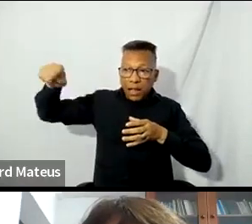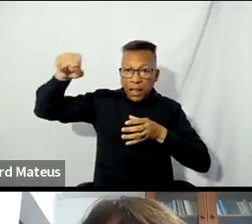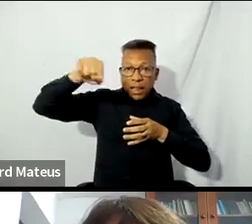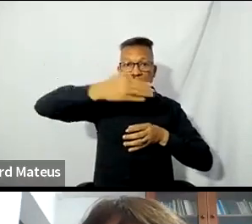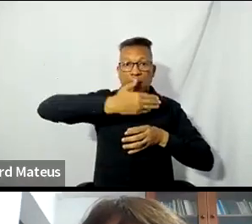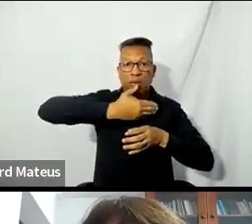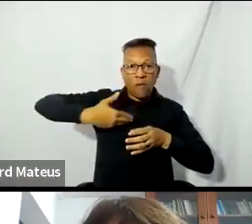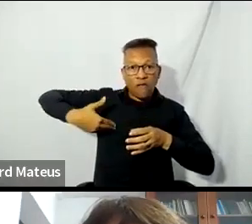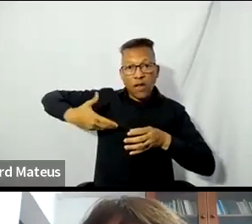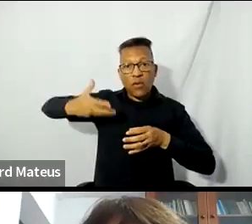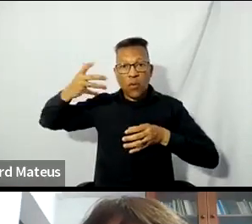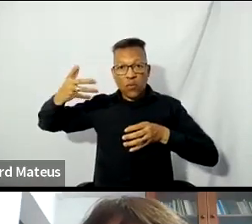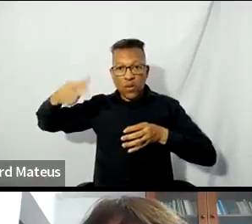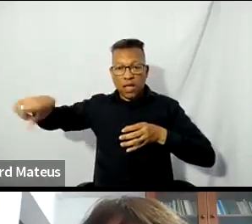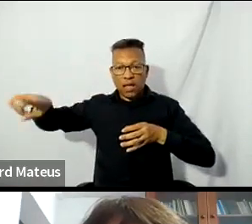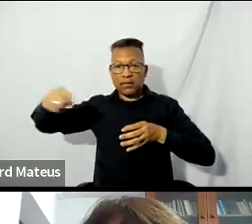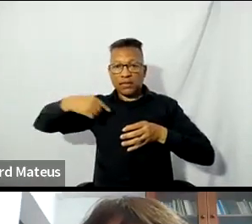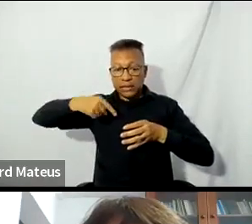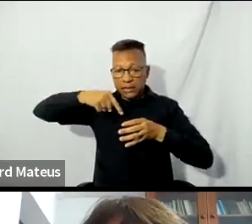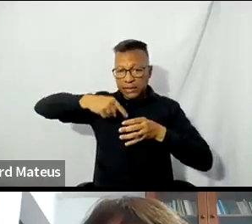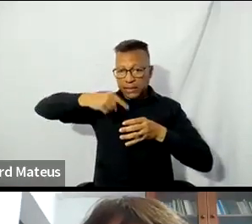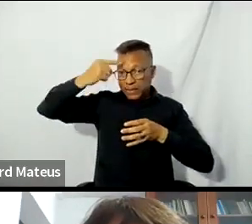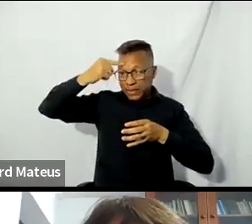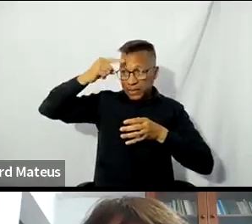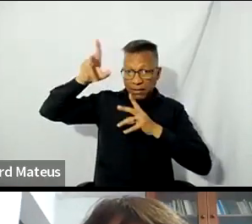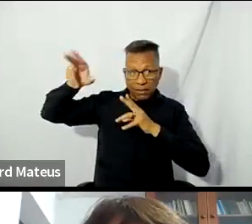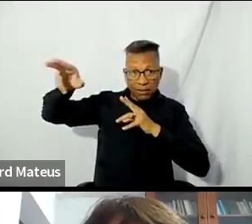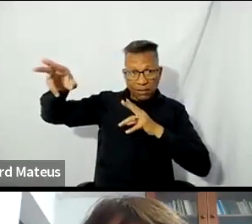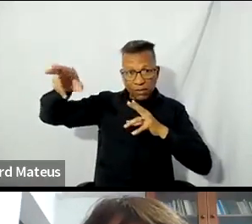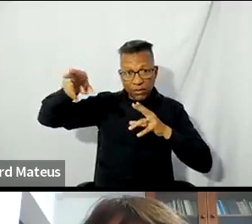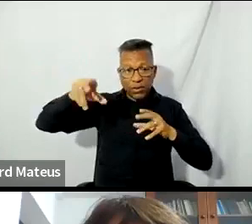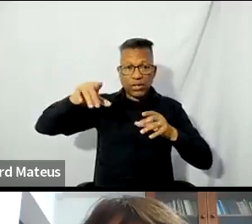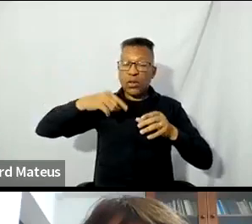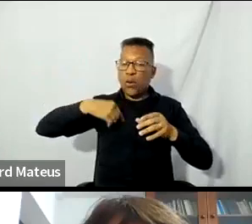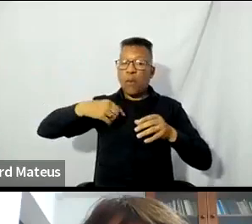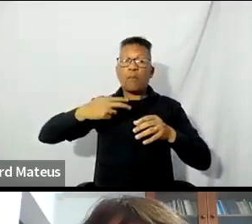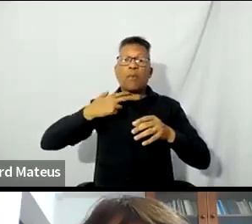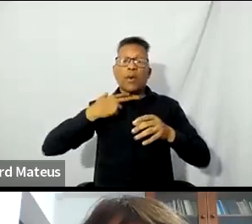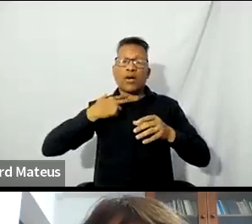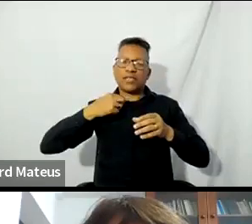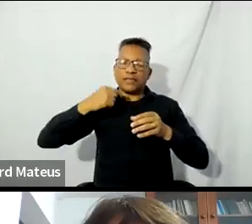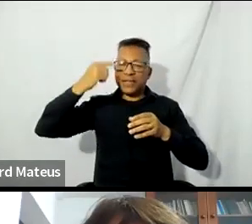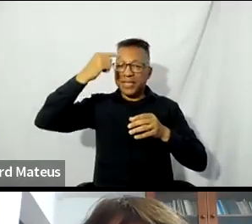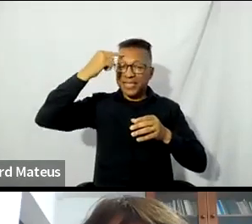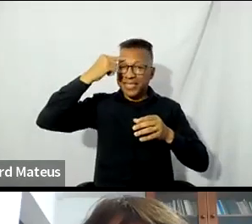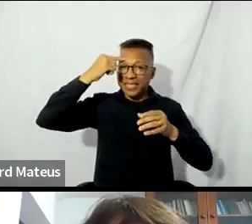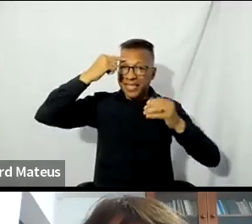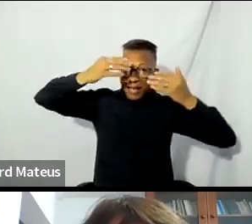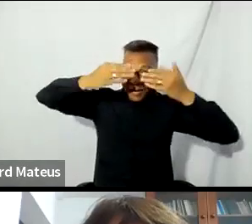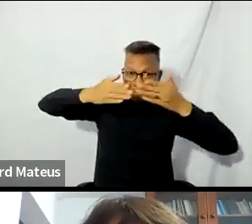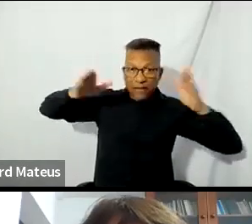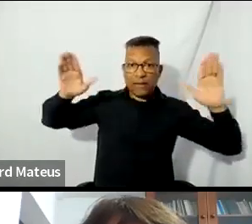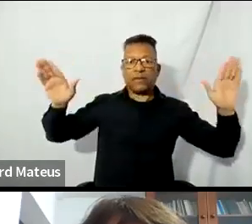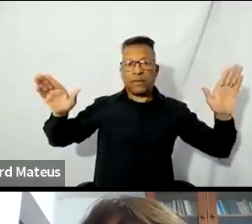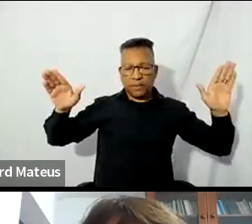that we that we have a generation like like this that doesn't really think outside of their think outside of their box think outside of their box. And again, and brings down all